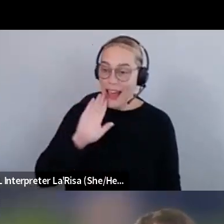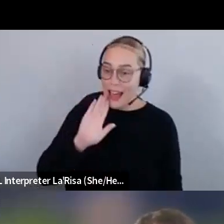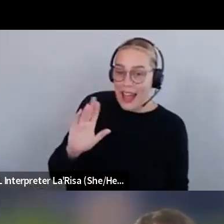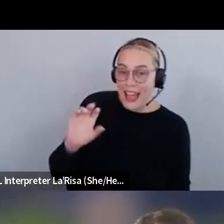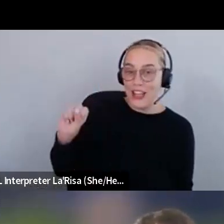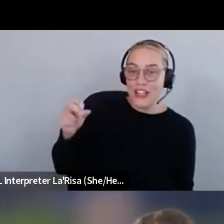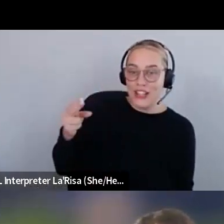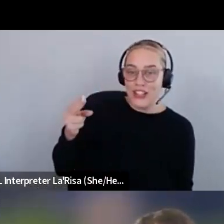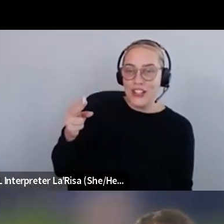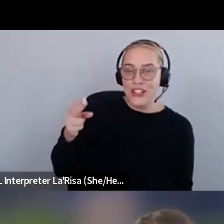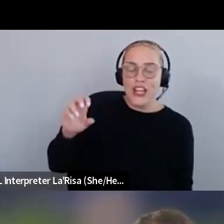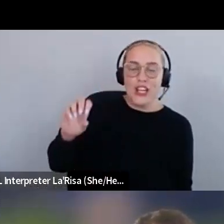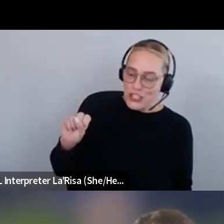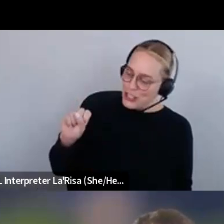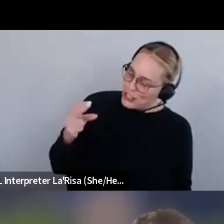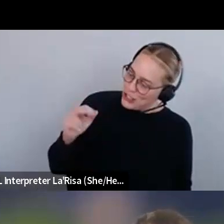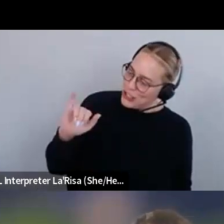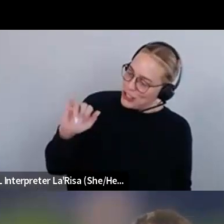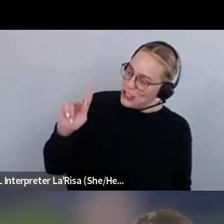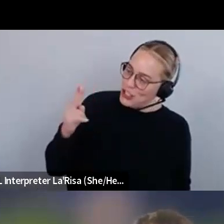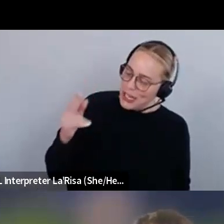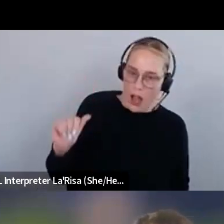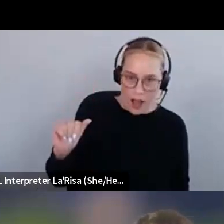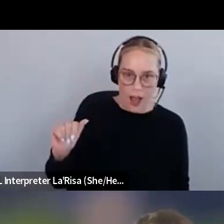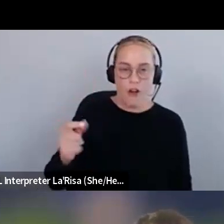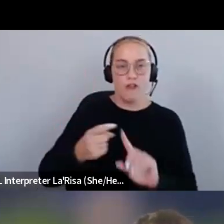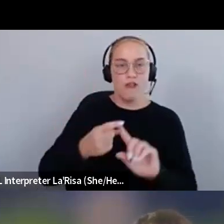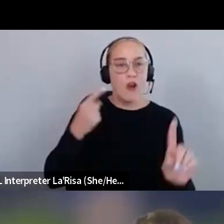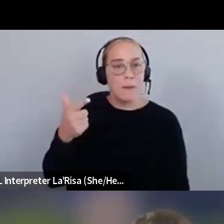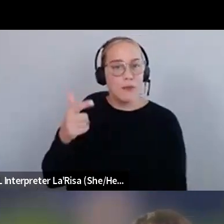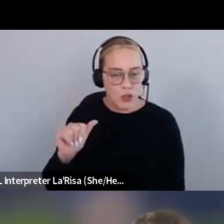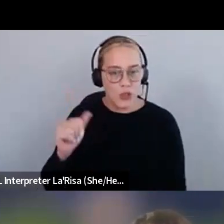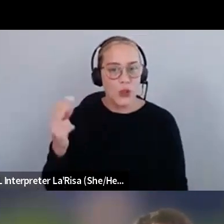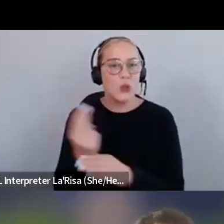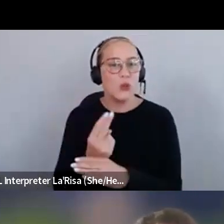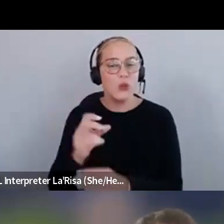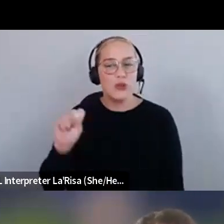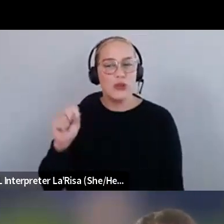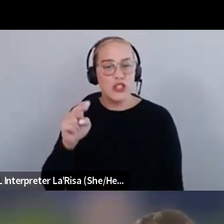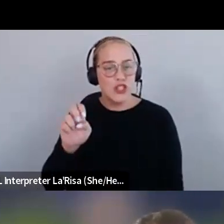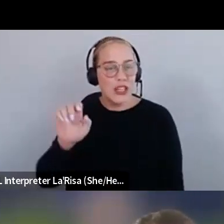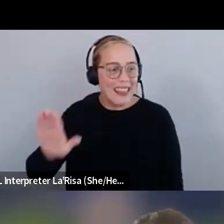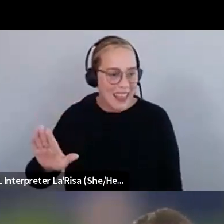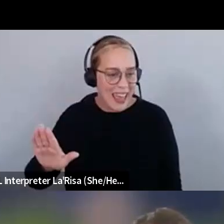Shikha.